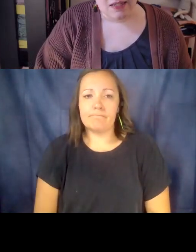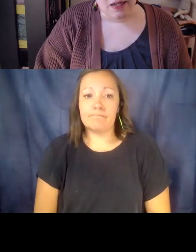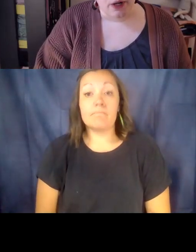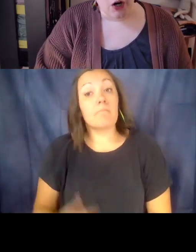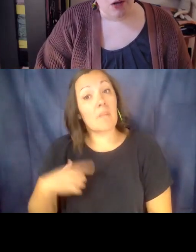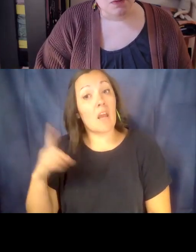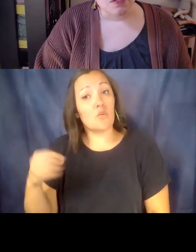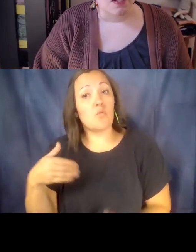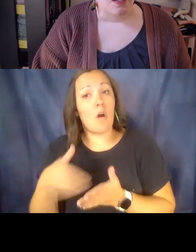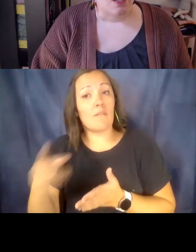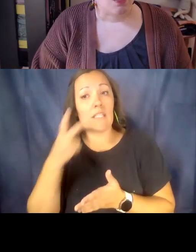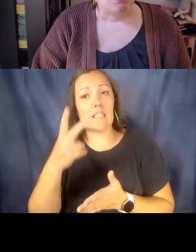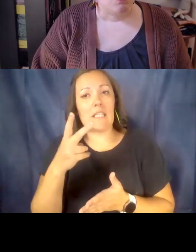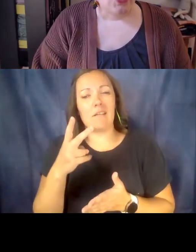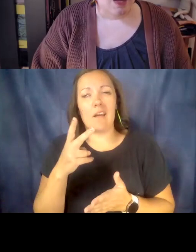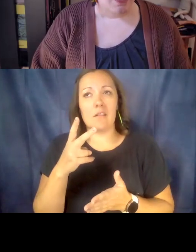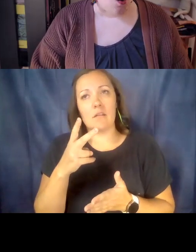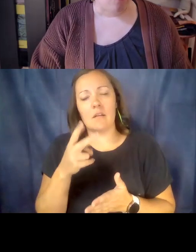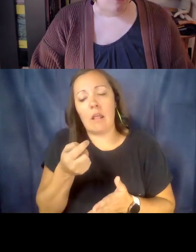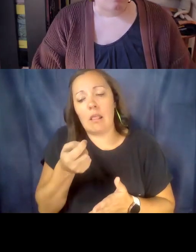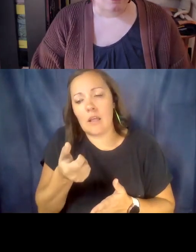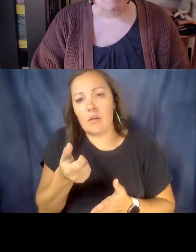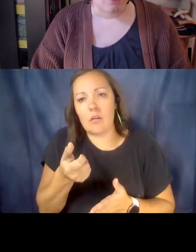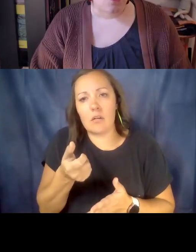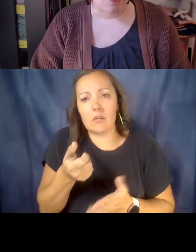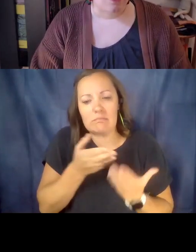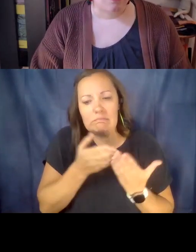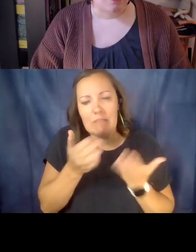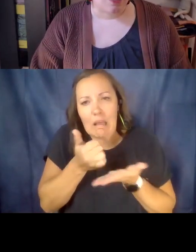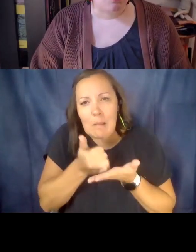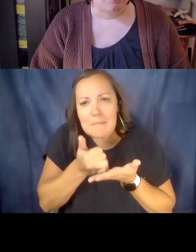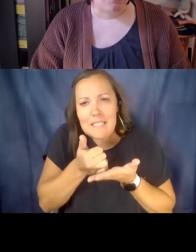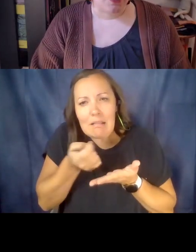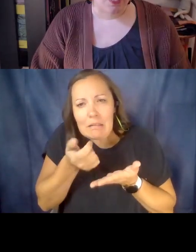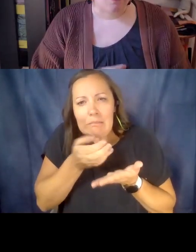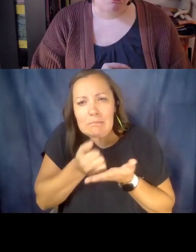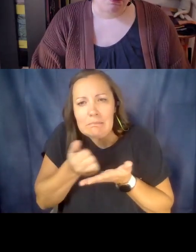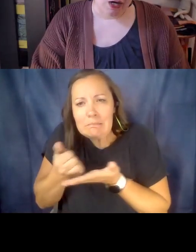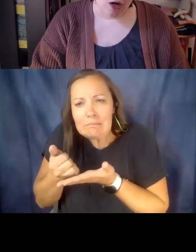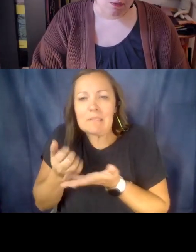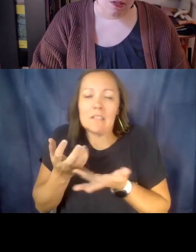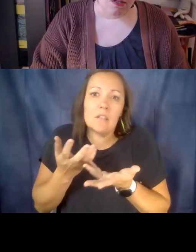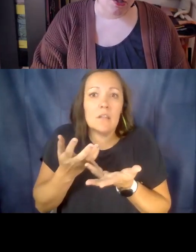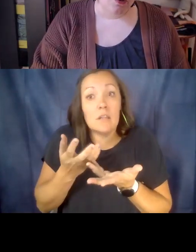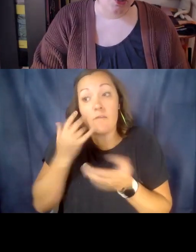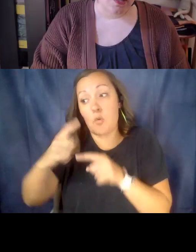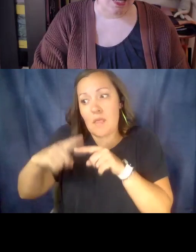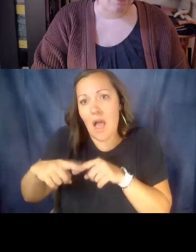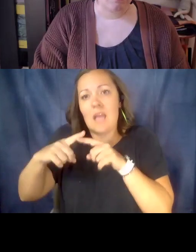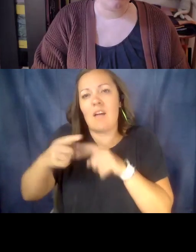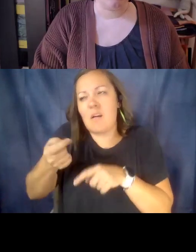like bread crumbs which can be helpful. If you are relying on bread comes to do the heavy lifting for